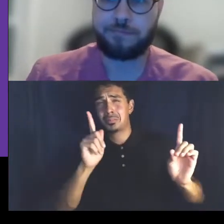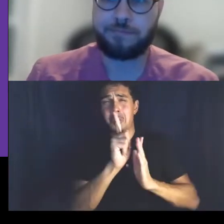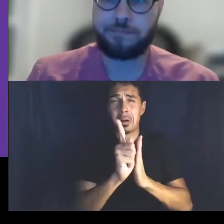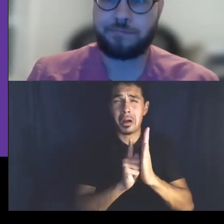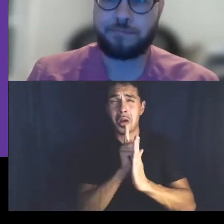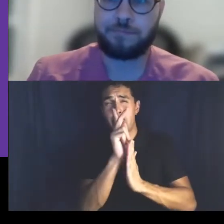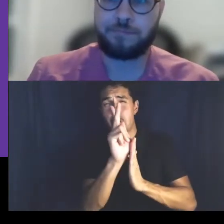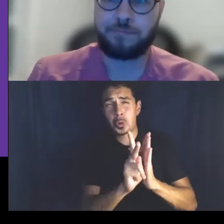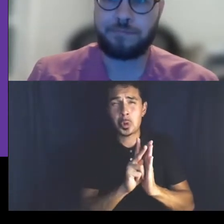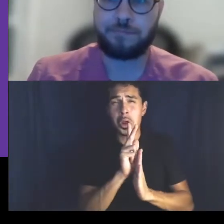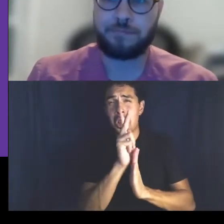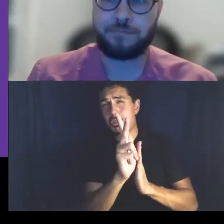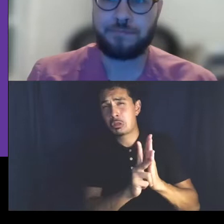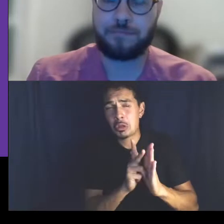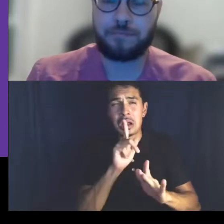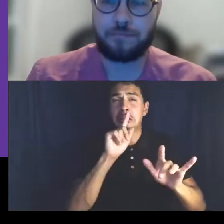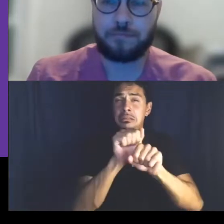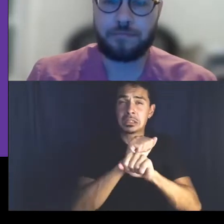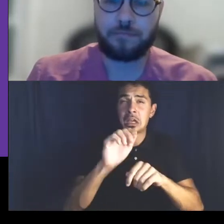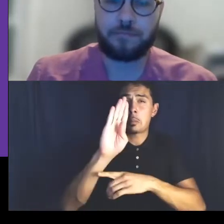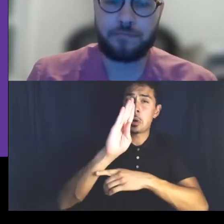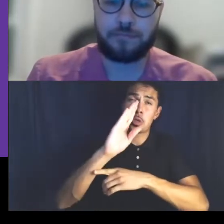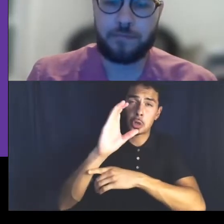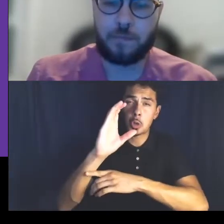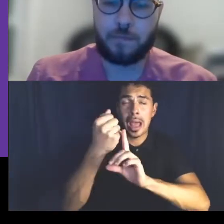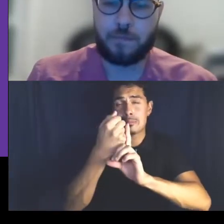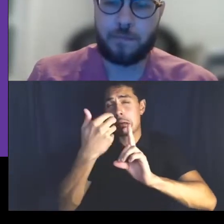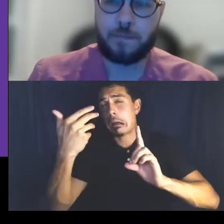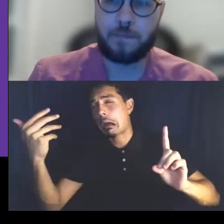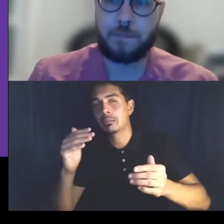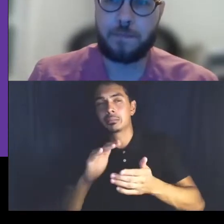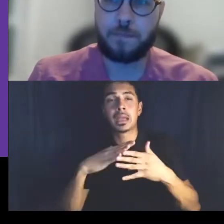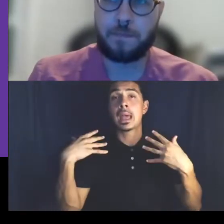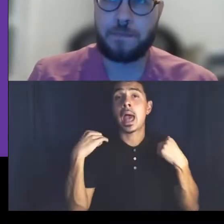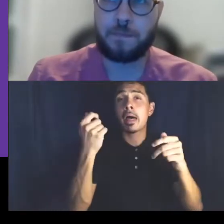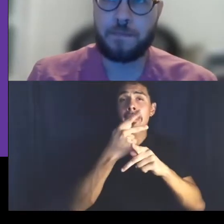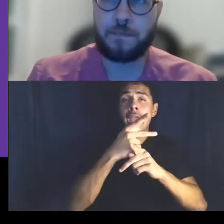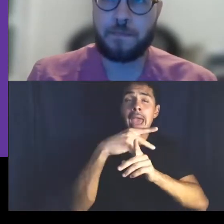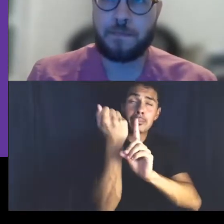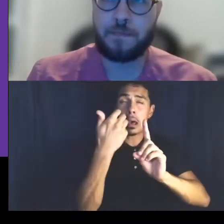contraception and healthcare stuff. So we hope to do our best